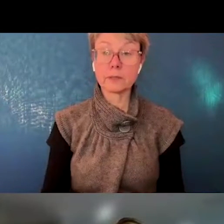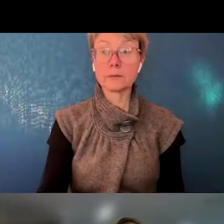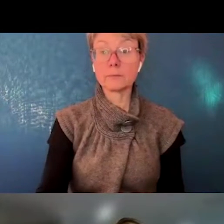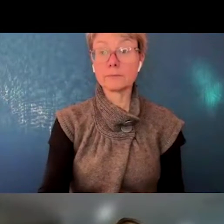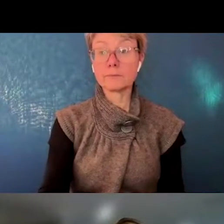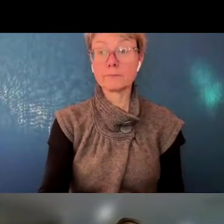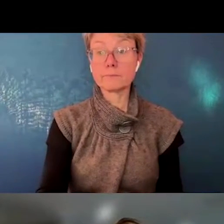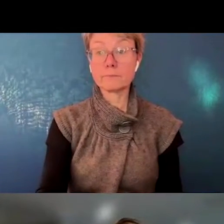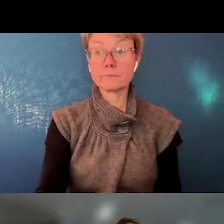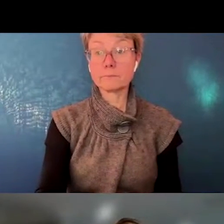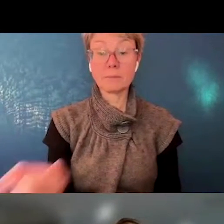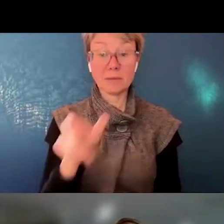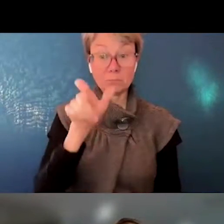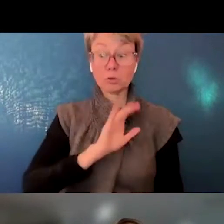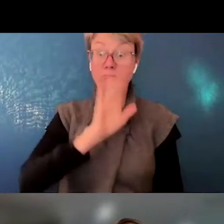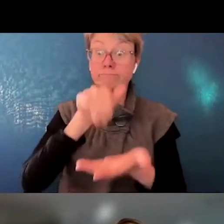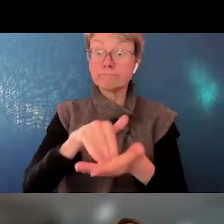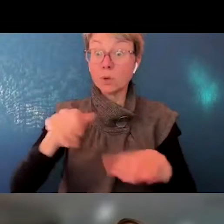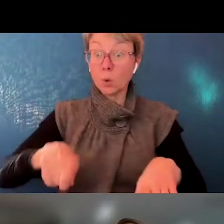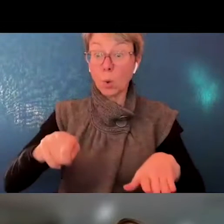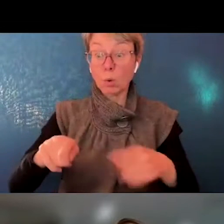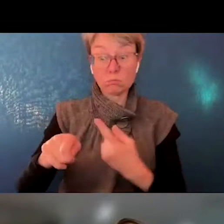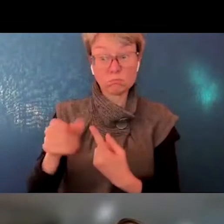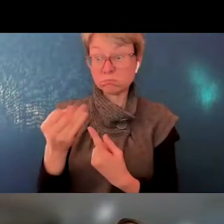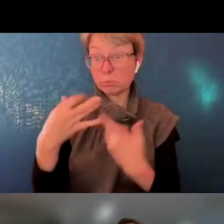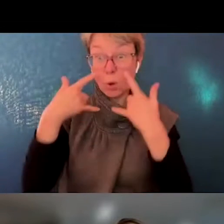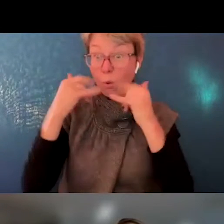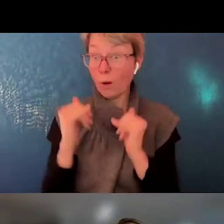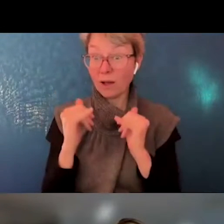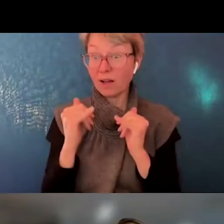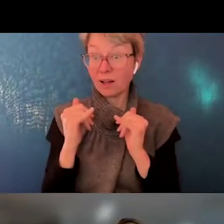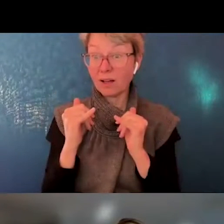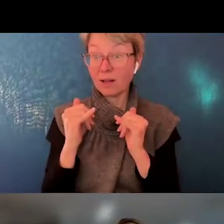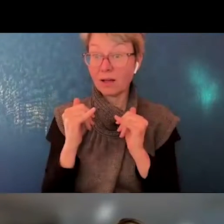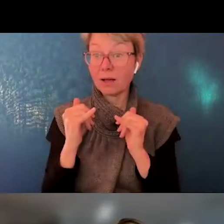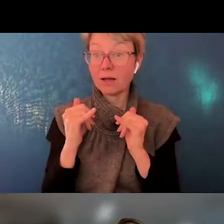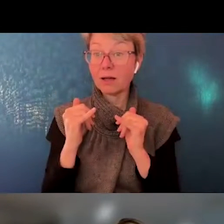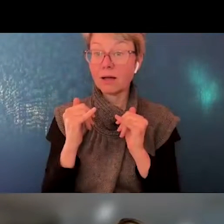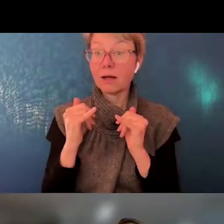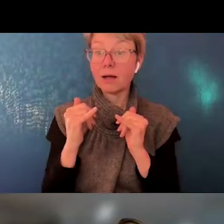and they don't have a lawyer uh we don't have to apply the same kinds of tests but we also don't